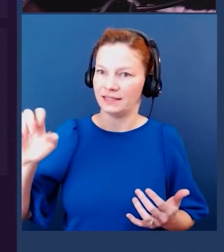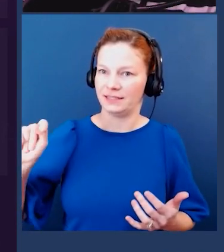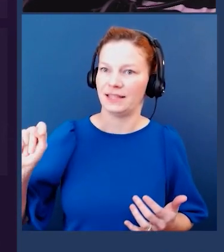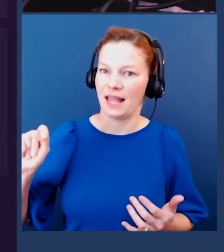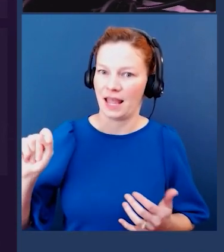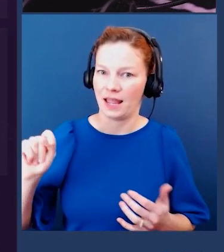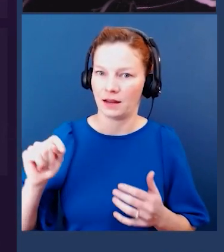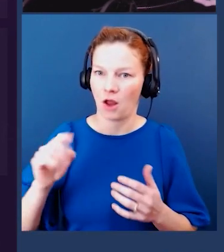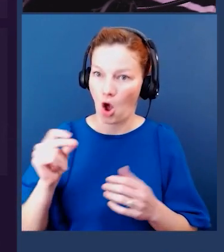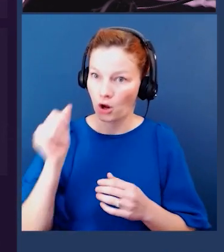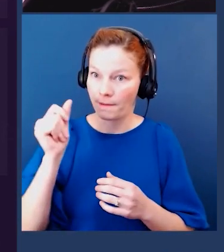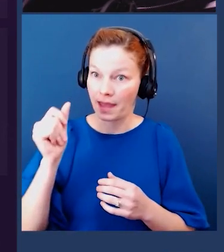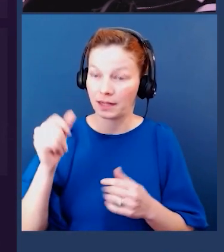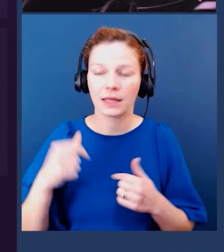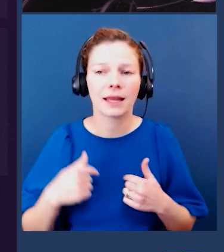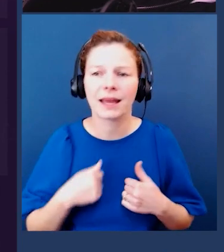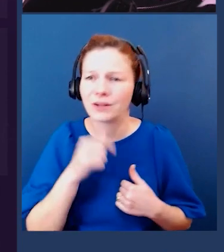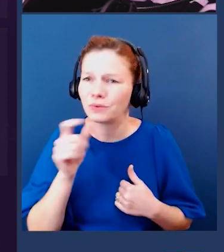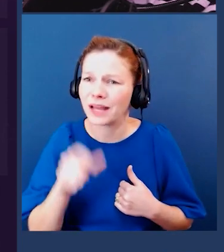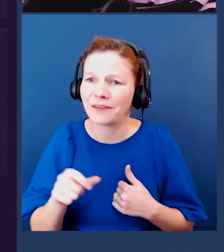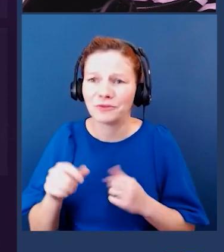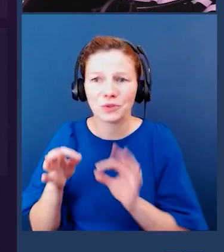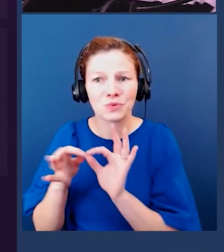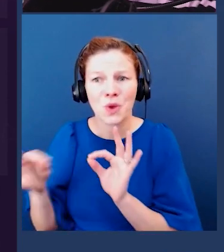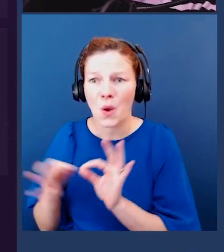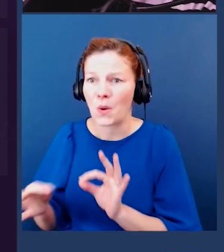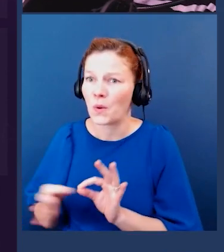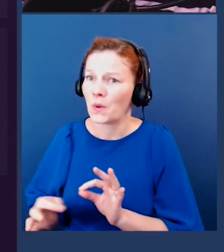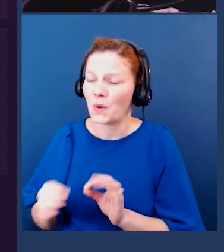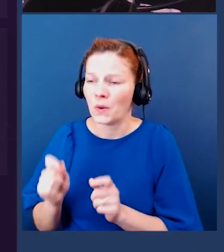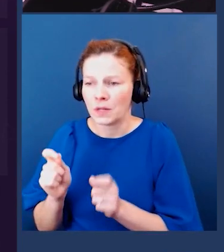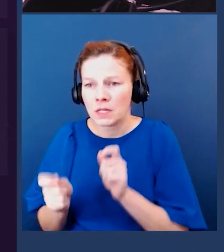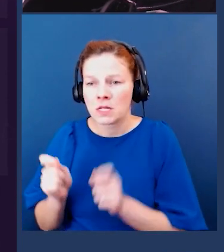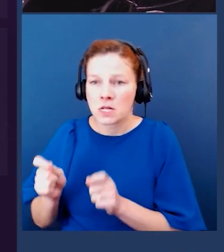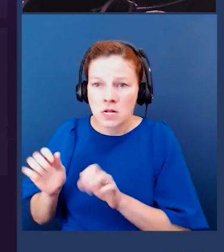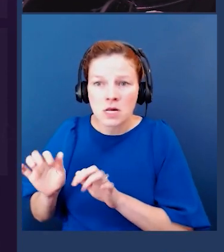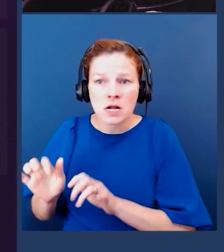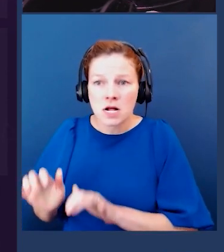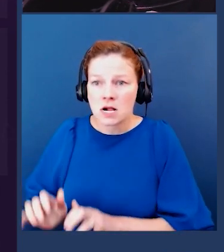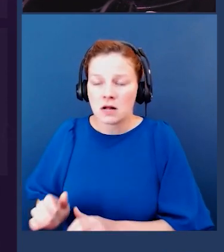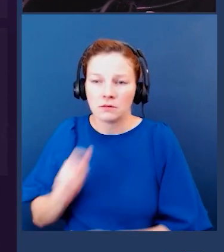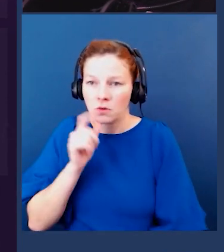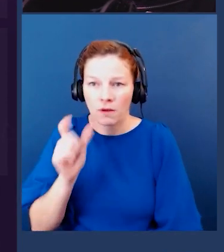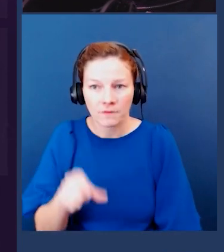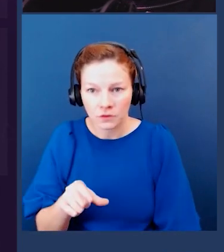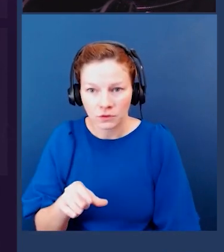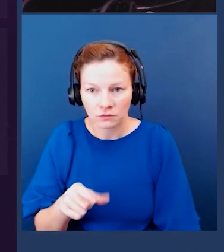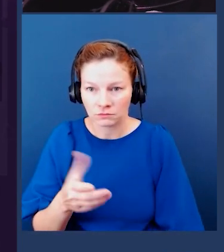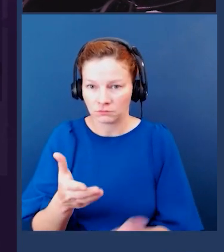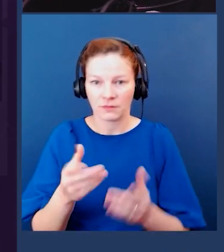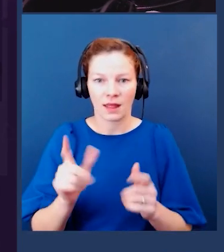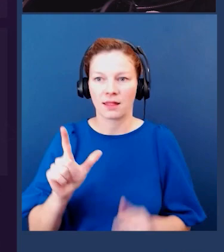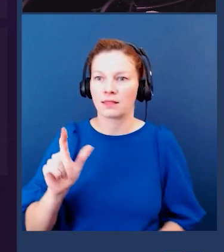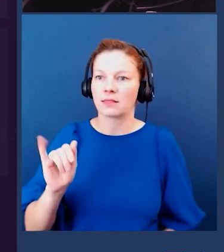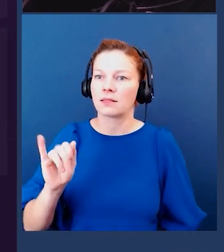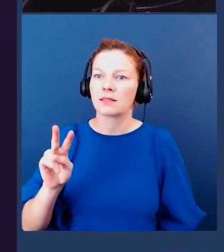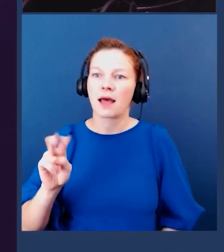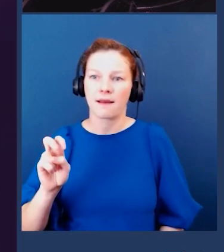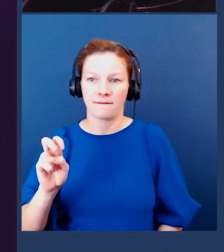I didn't code anything. I went in trade in. It is live. And if you start calling the API itself